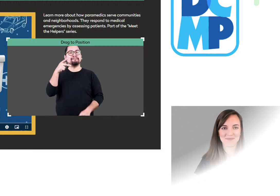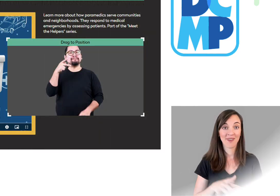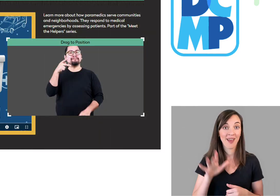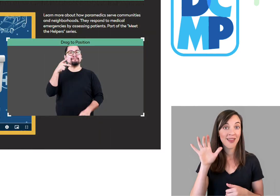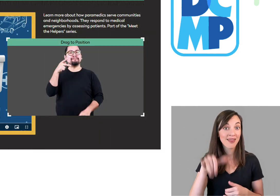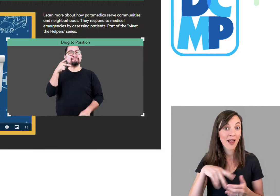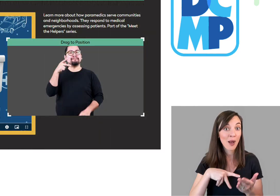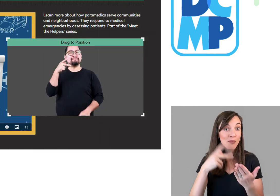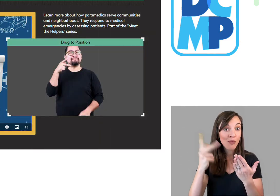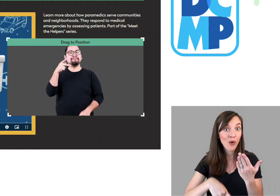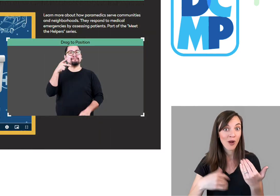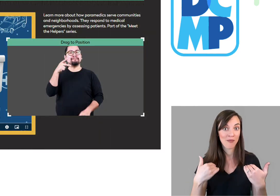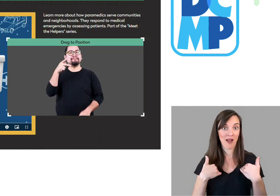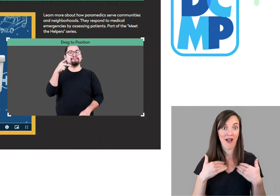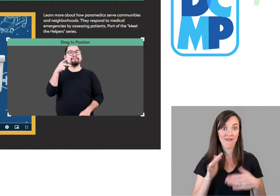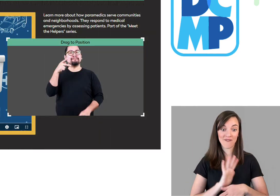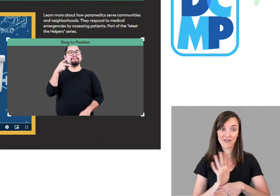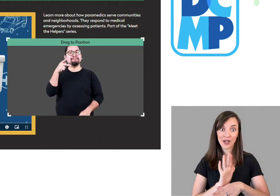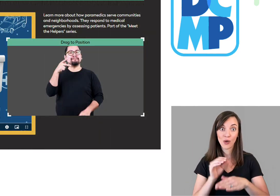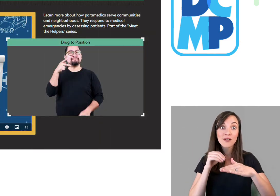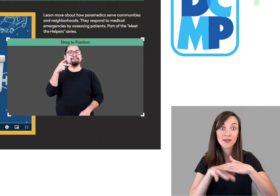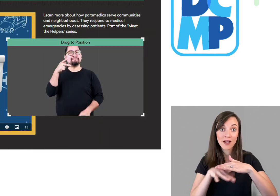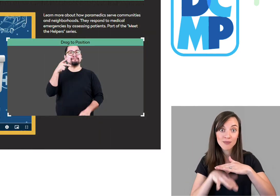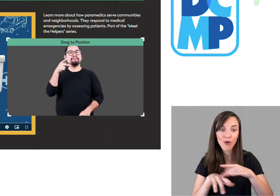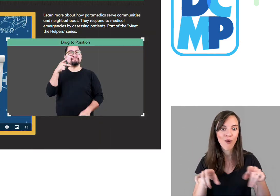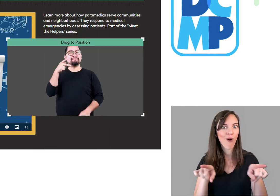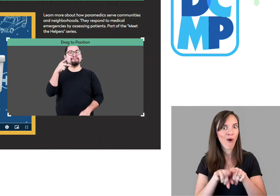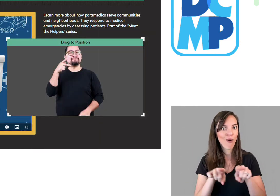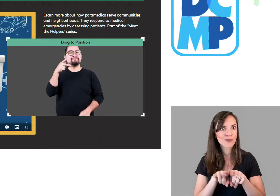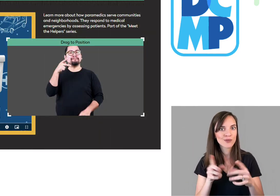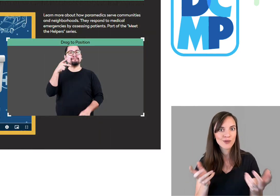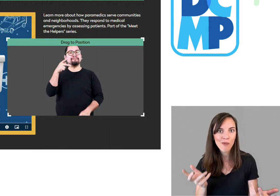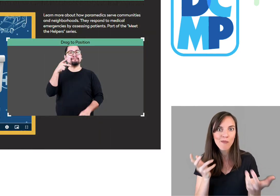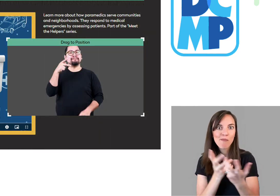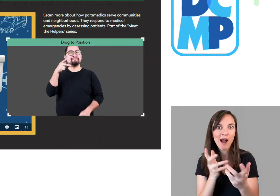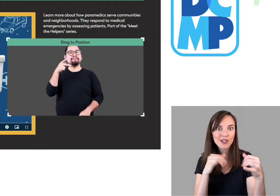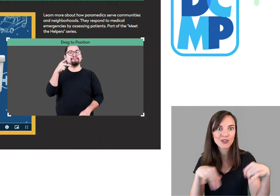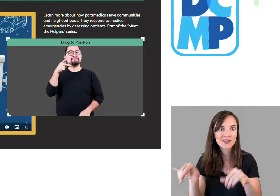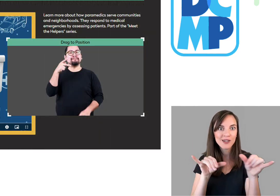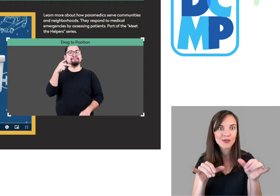DCMP provides described and captioned media that are both accessible and aligned with